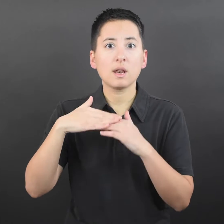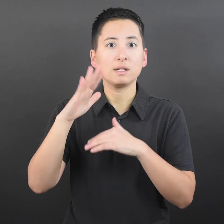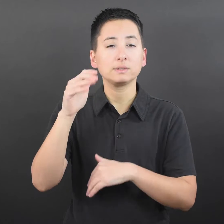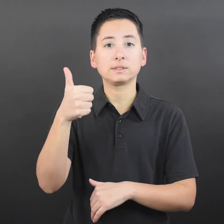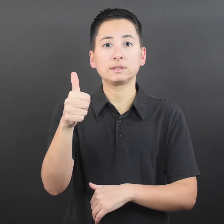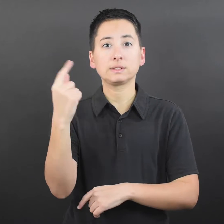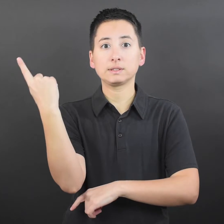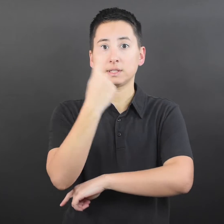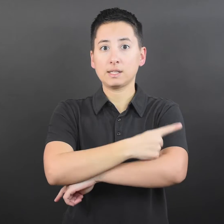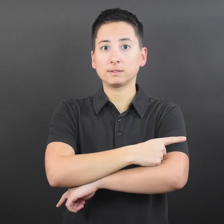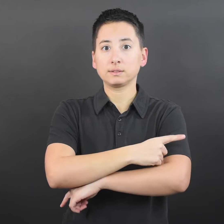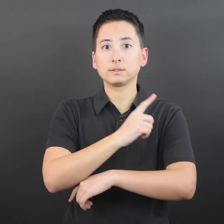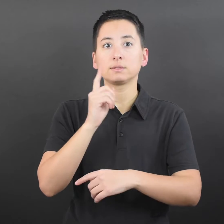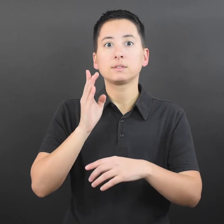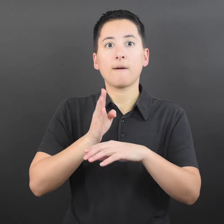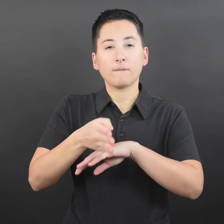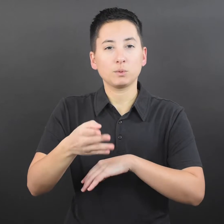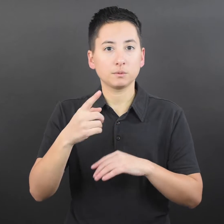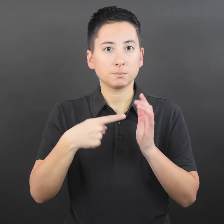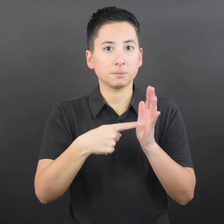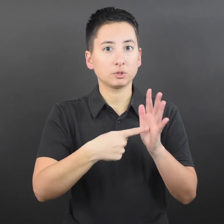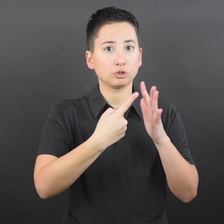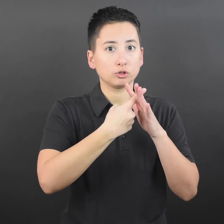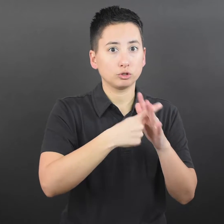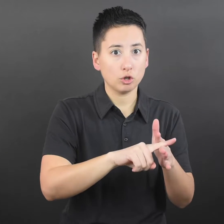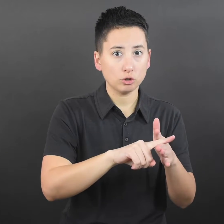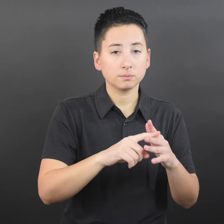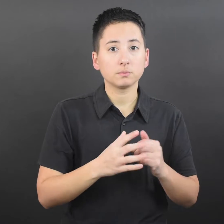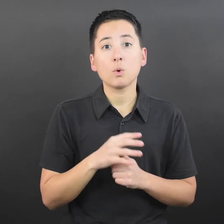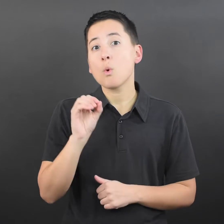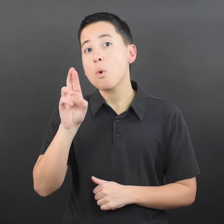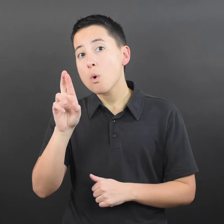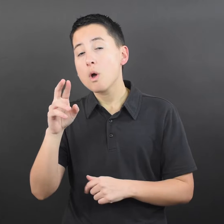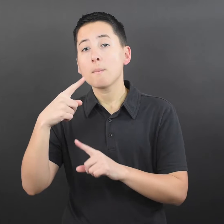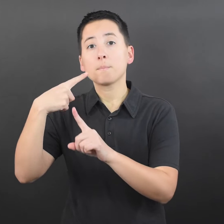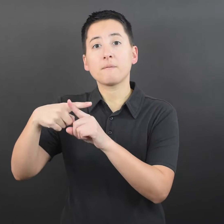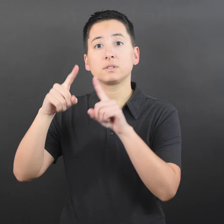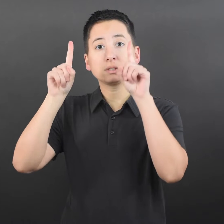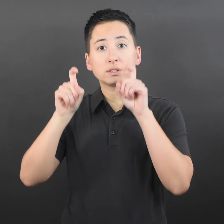If someone has COVID-19, they should stay home for at least 10 days after symptom